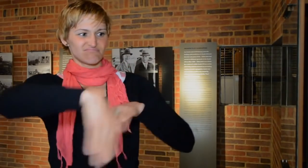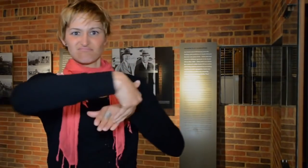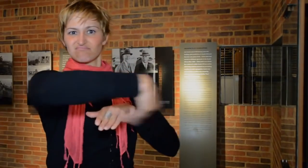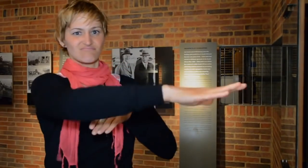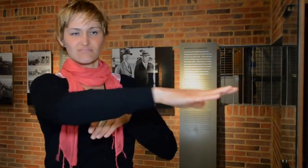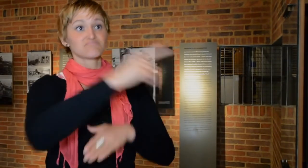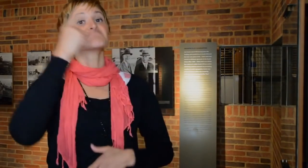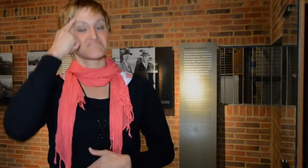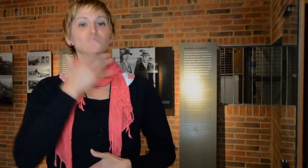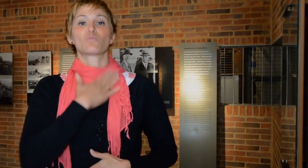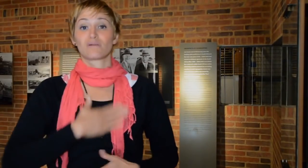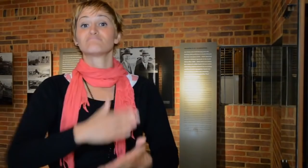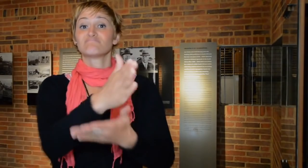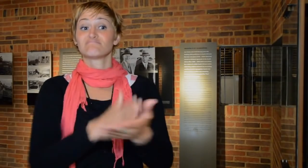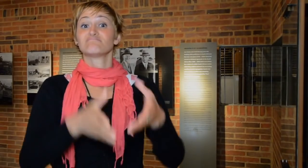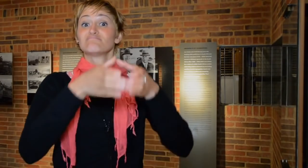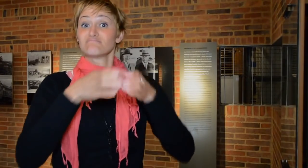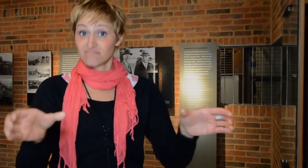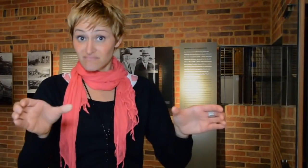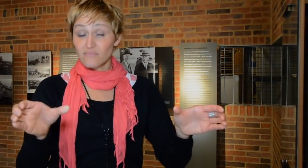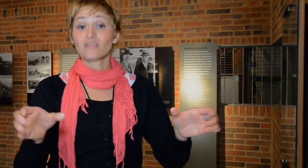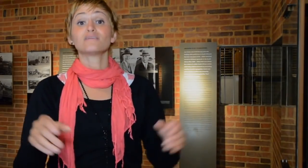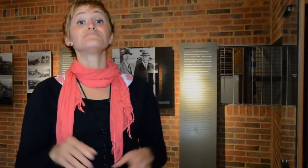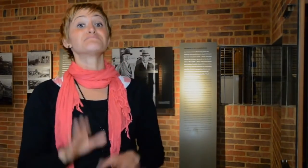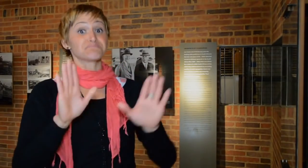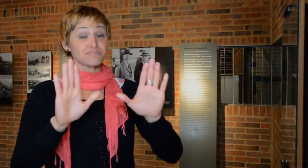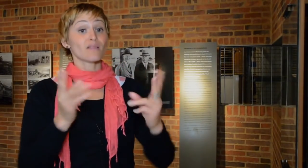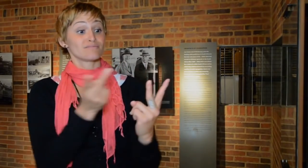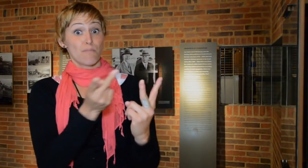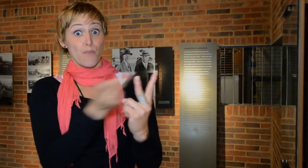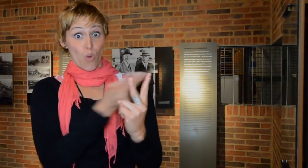disregarding the blacks into their own category hence the apartheid.